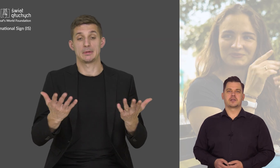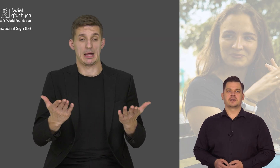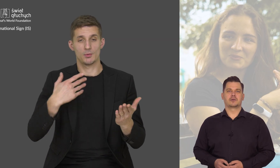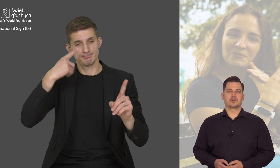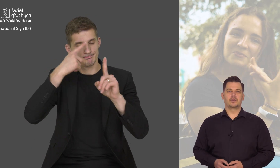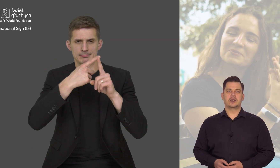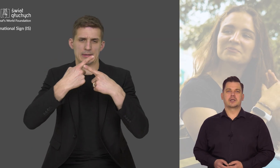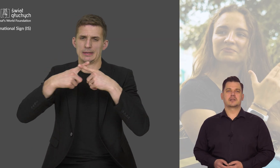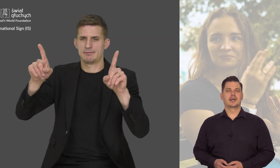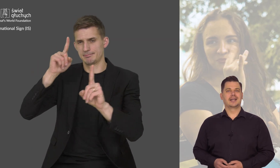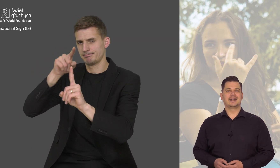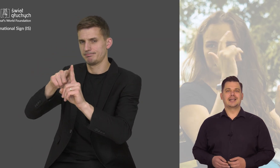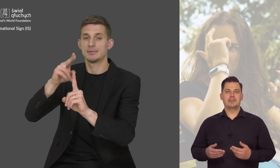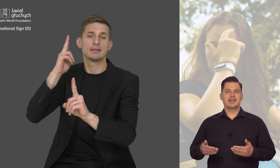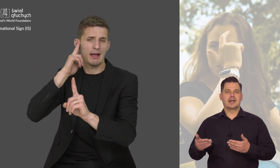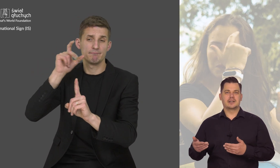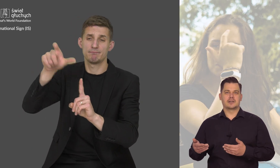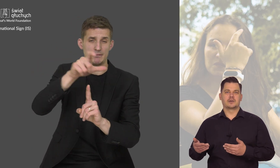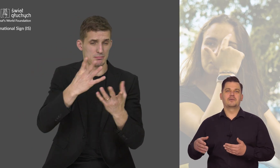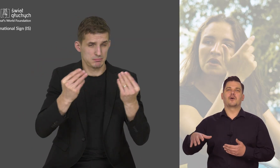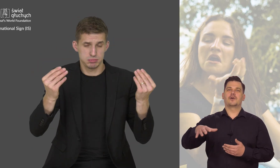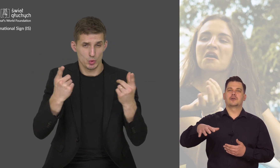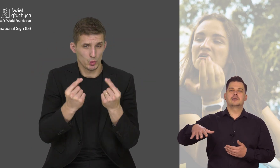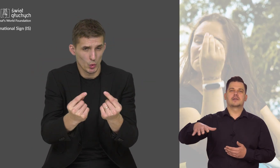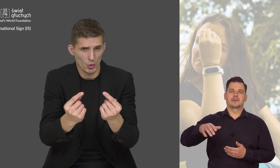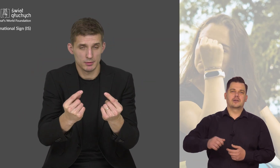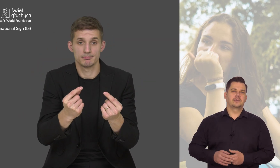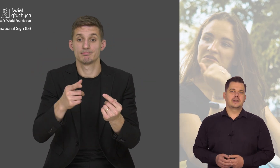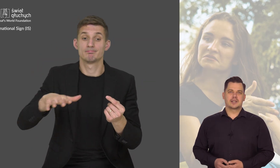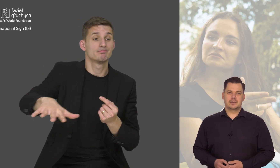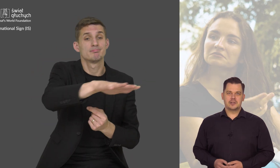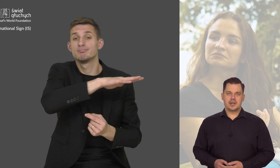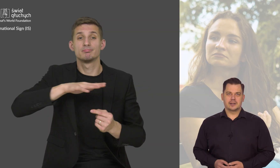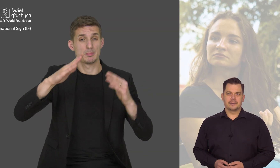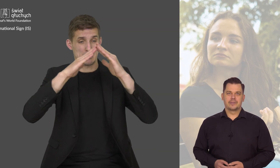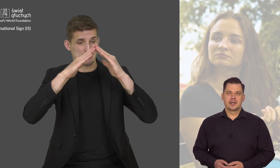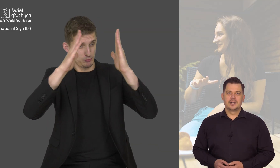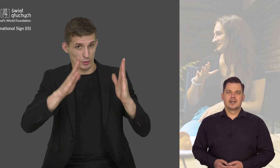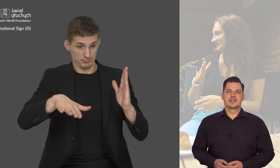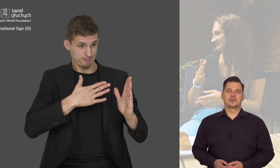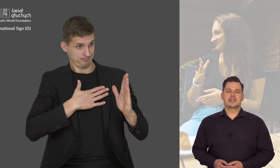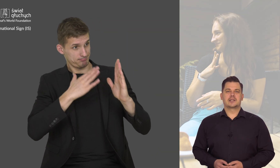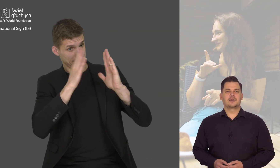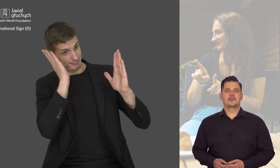Another safety tactic used by some in the Deaf community— especially in large cities—